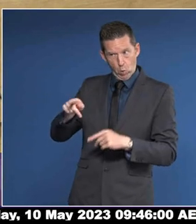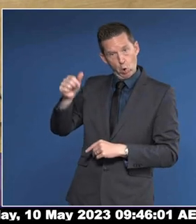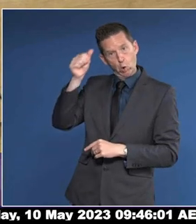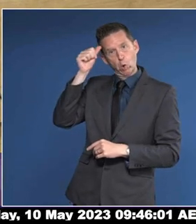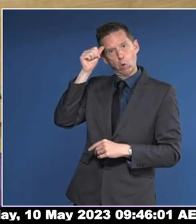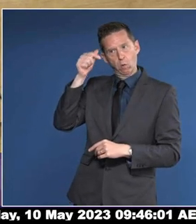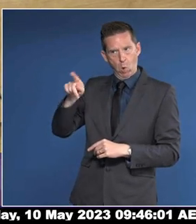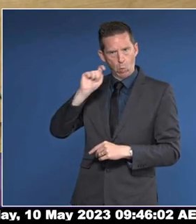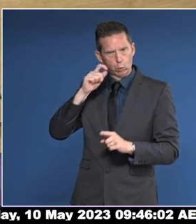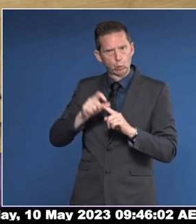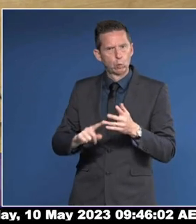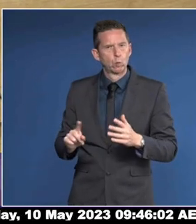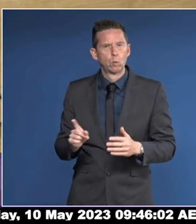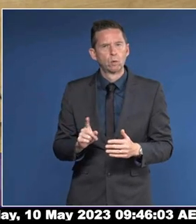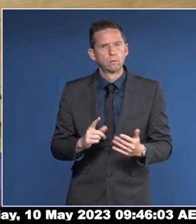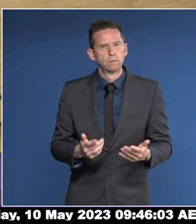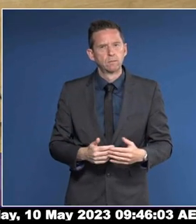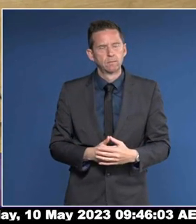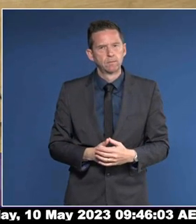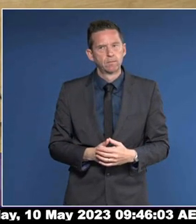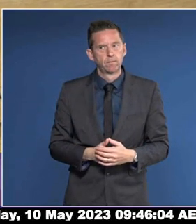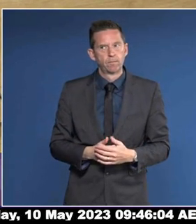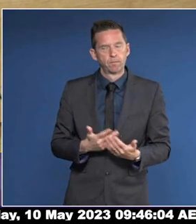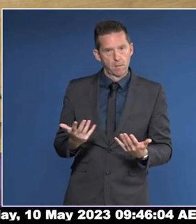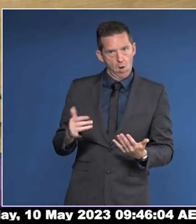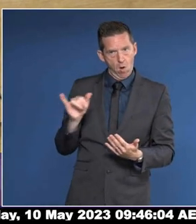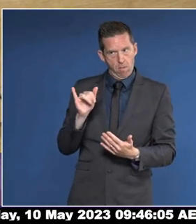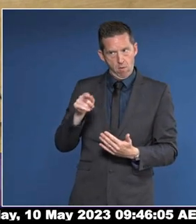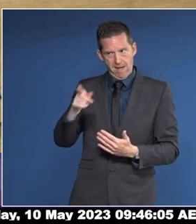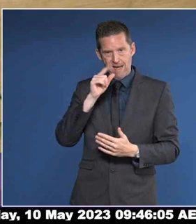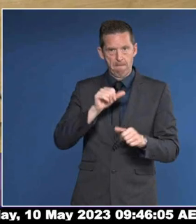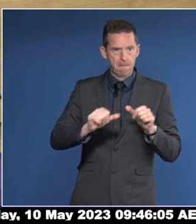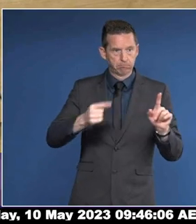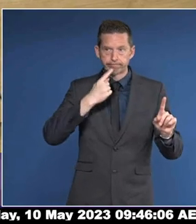done in those circumstances, either by way of referral to the police or elsewhere?